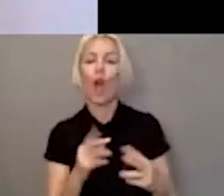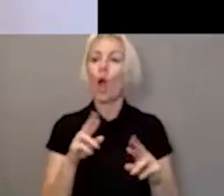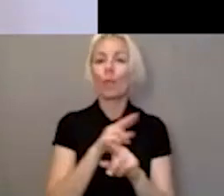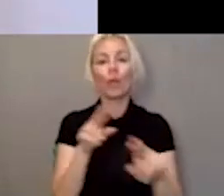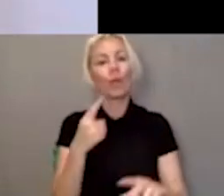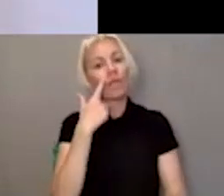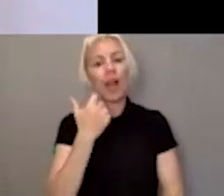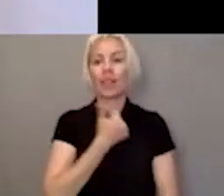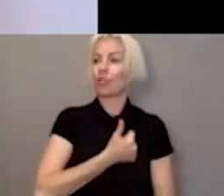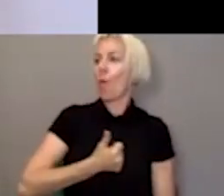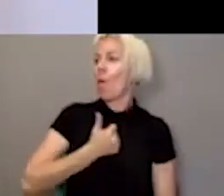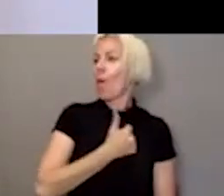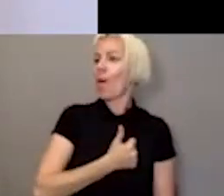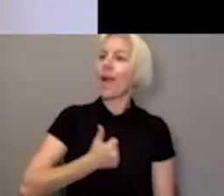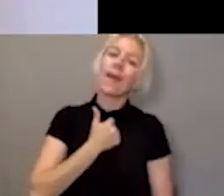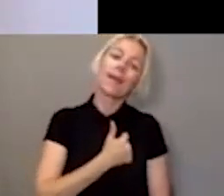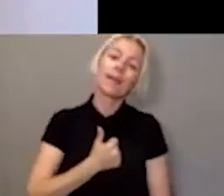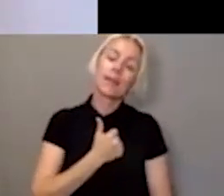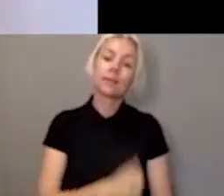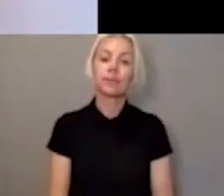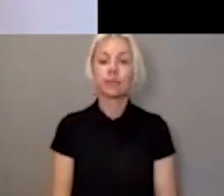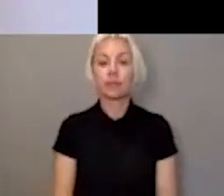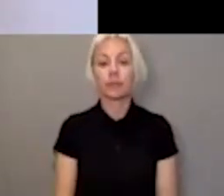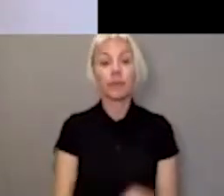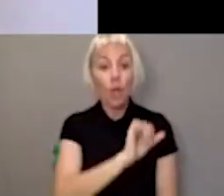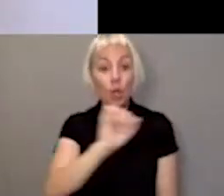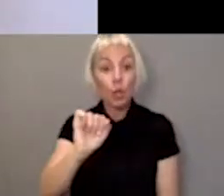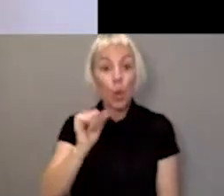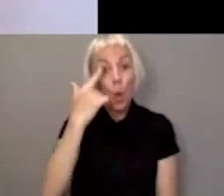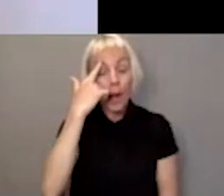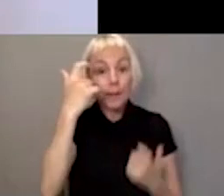your opinions are also important in helping shape the future of workplace inclusion right